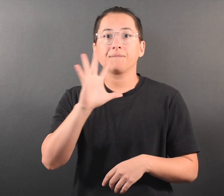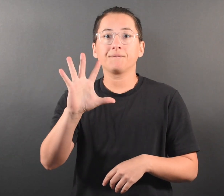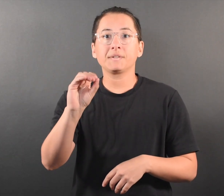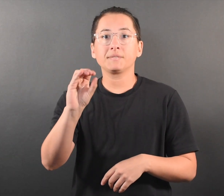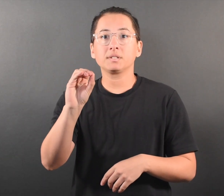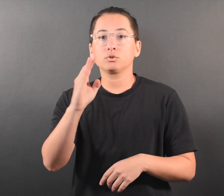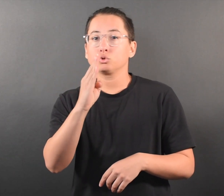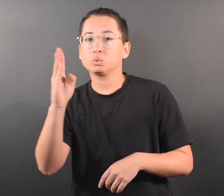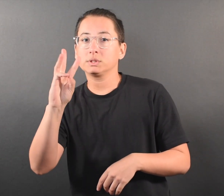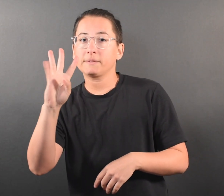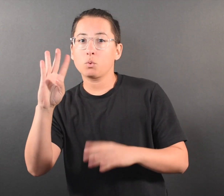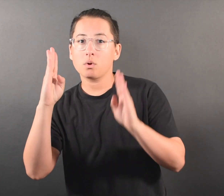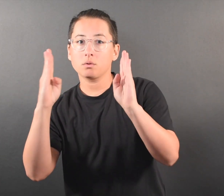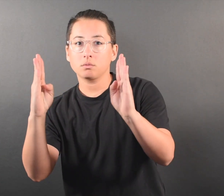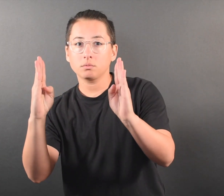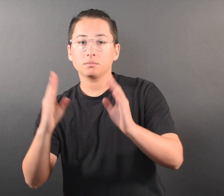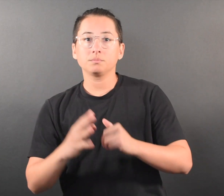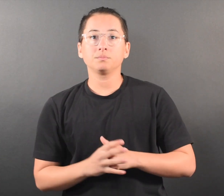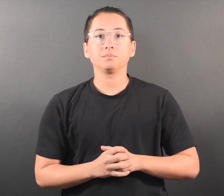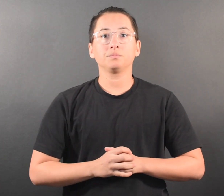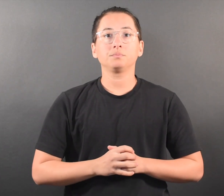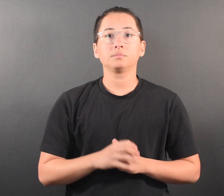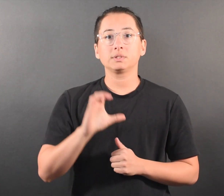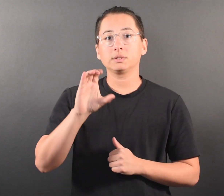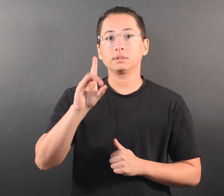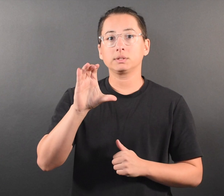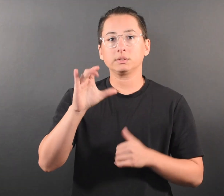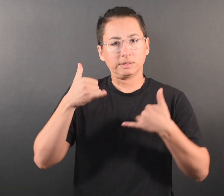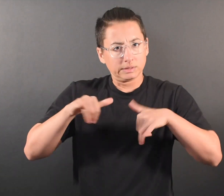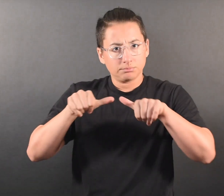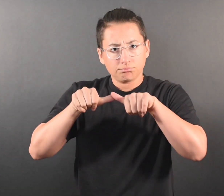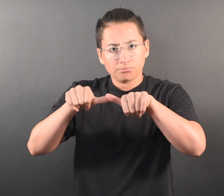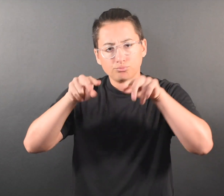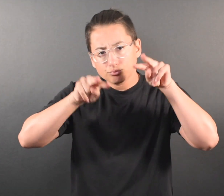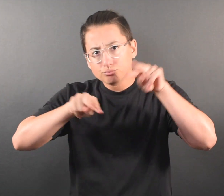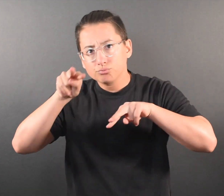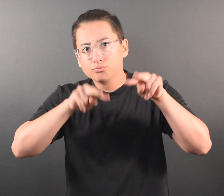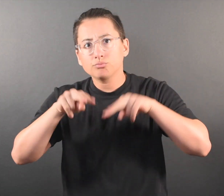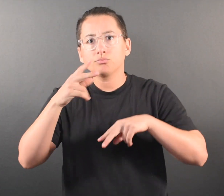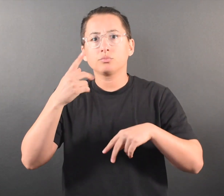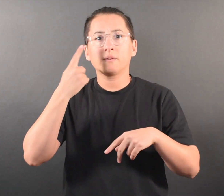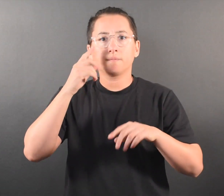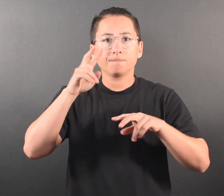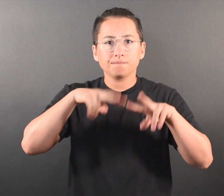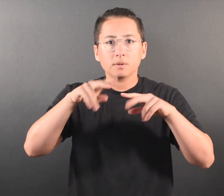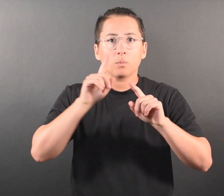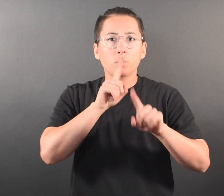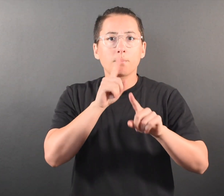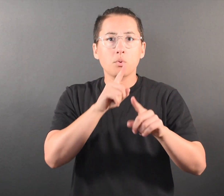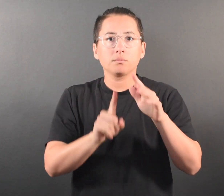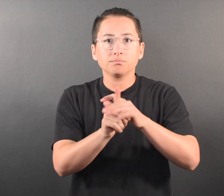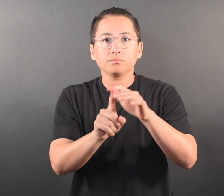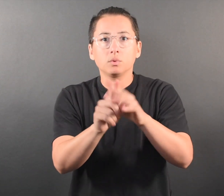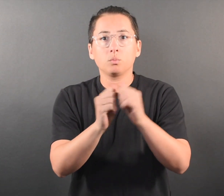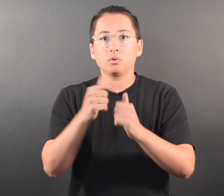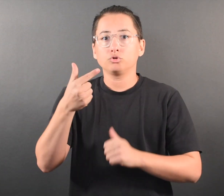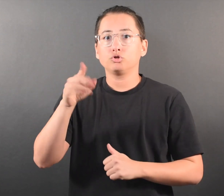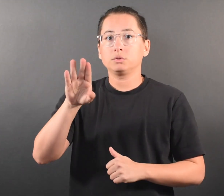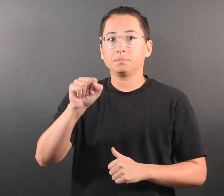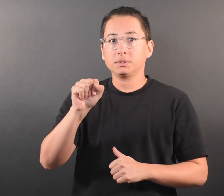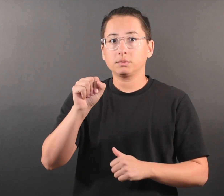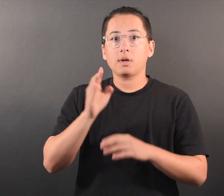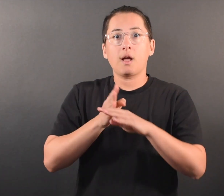mostly in men ages 50-64 years of age. CDC will continue to monitor for and evaluate reports of